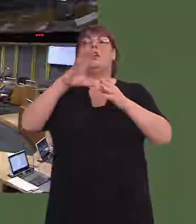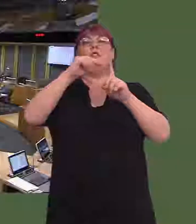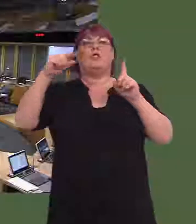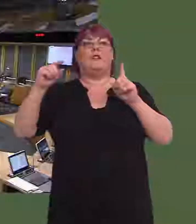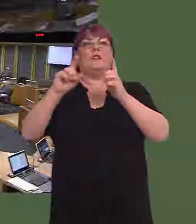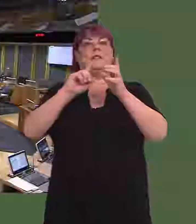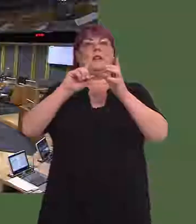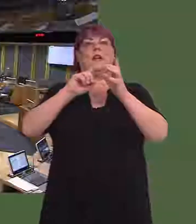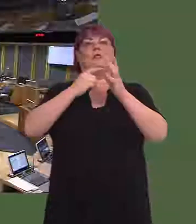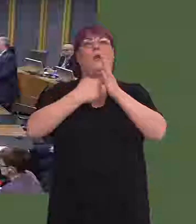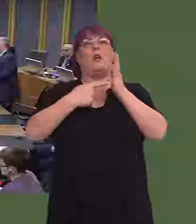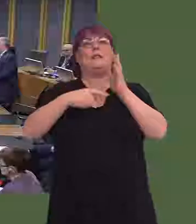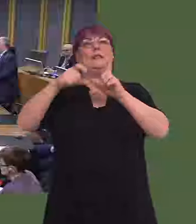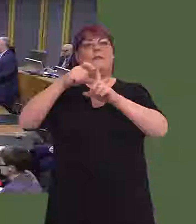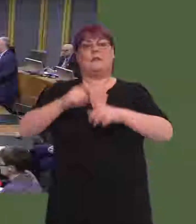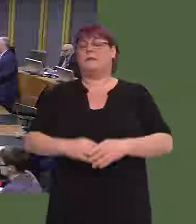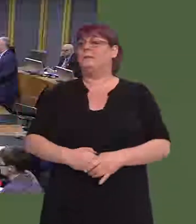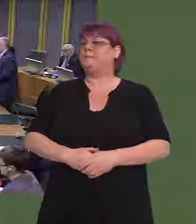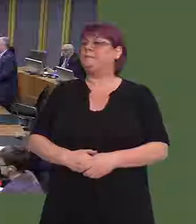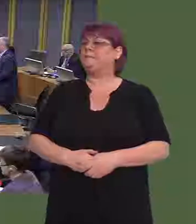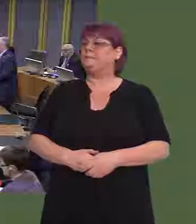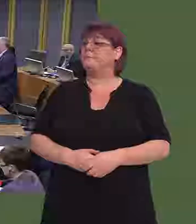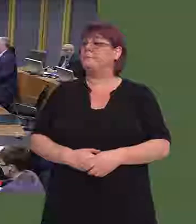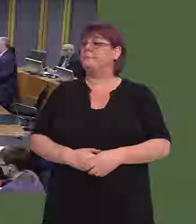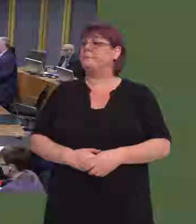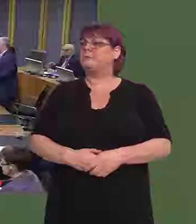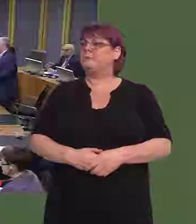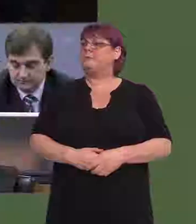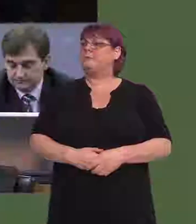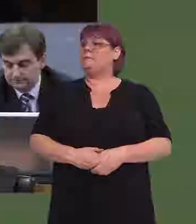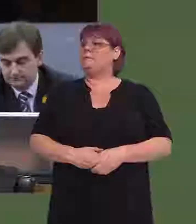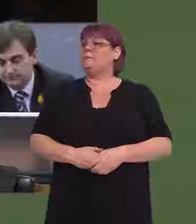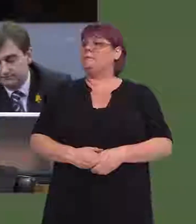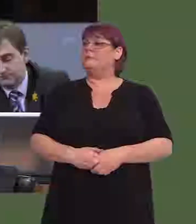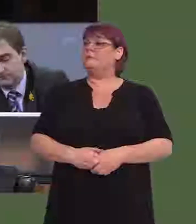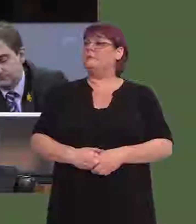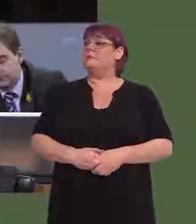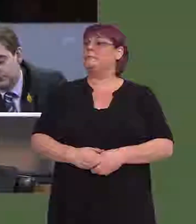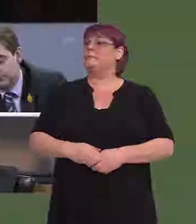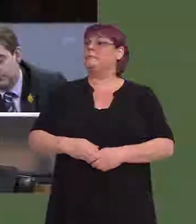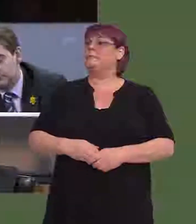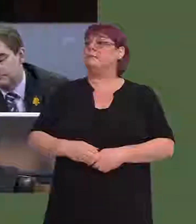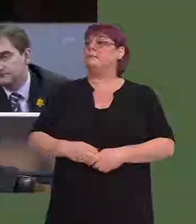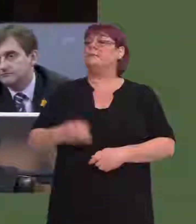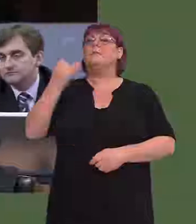First Minister, last week, I asked you about the Permanent Secretary's inquiry into media speculation around the reshuffle.